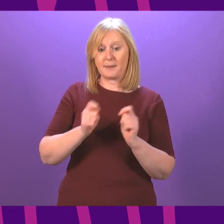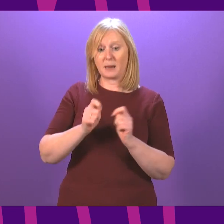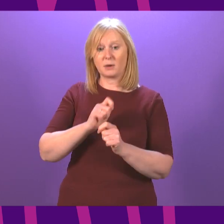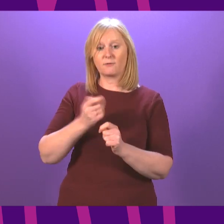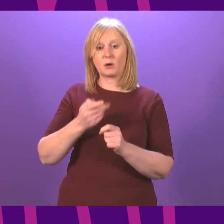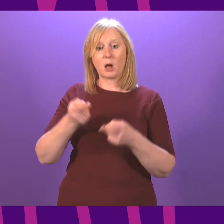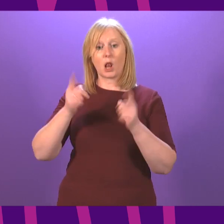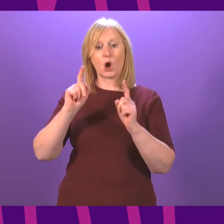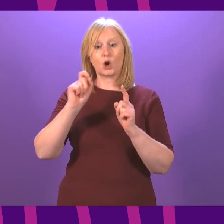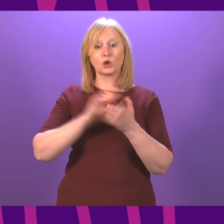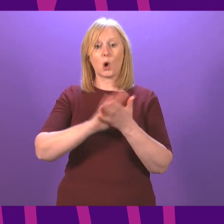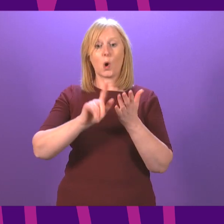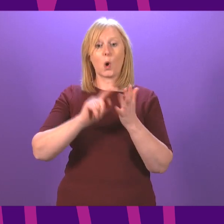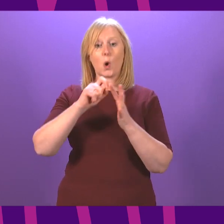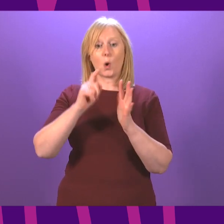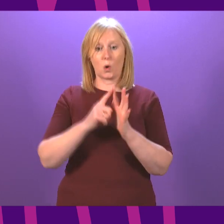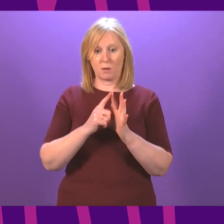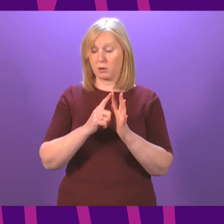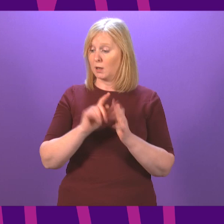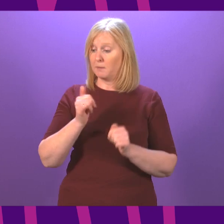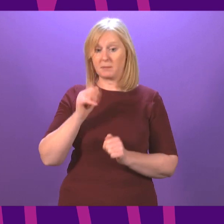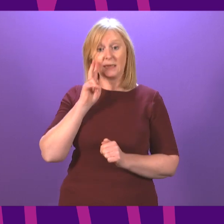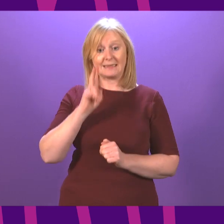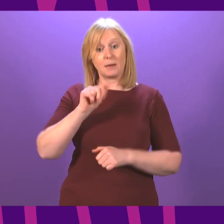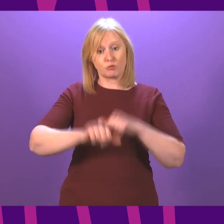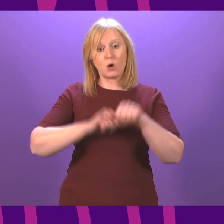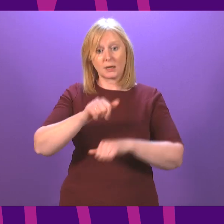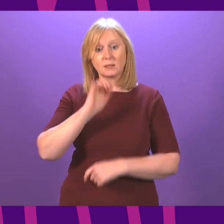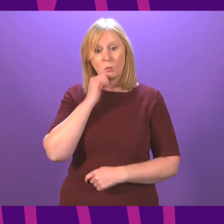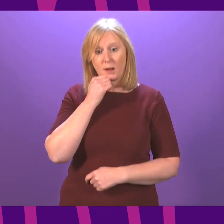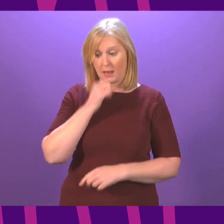I would like progress, but the bill has so far been a big obstacle to it.